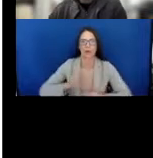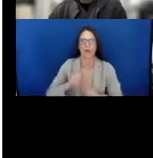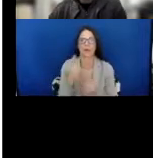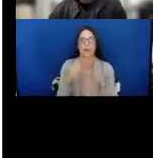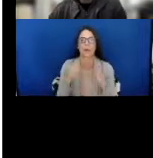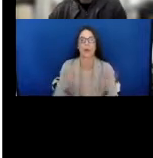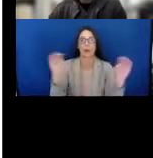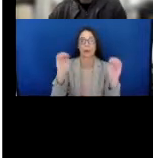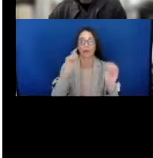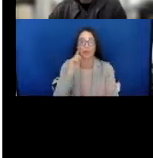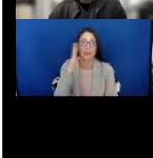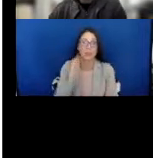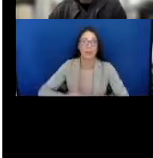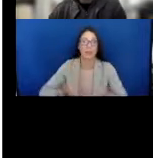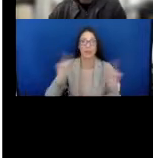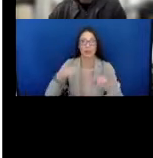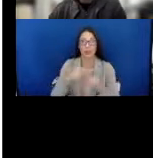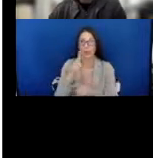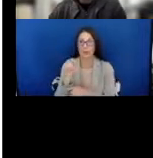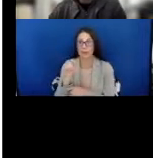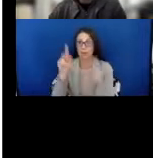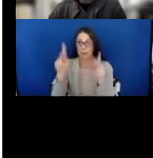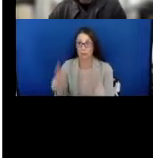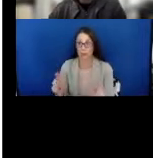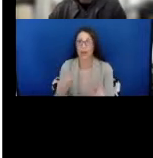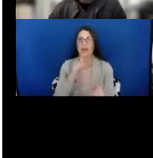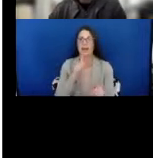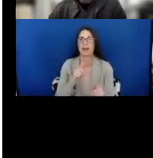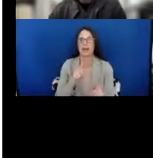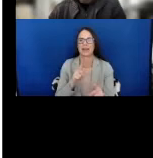15:46:22 When the disabled body is taken as a starting point to this and I argued that